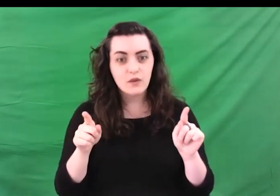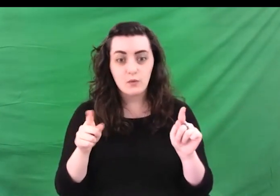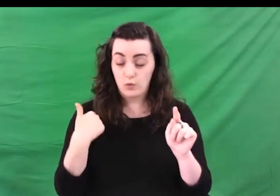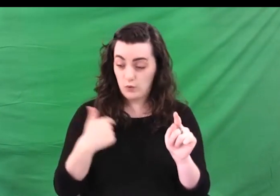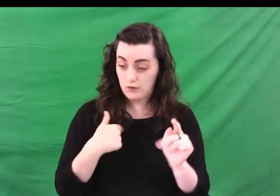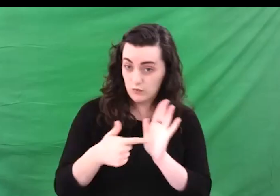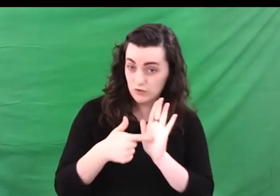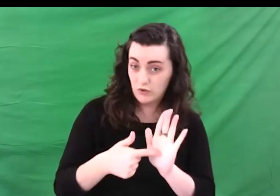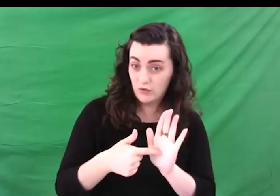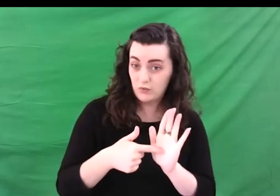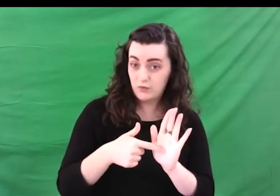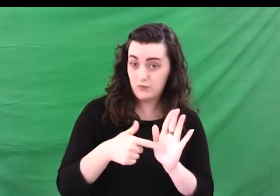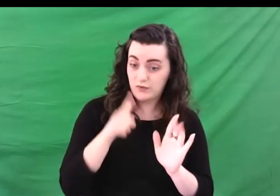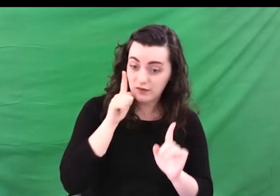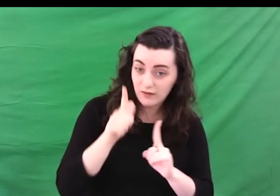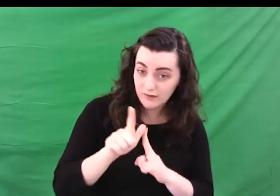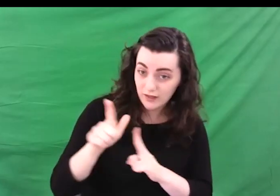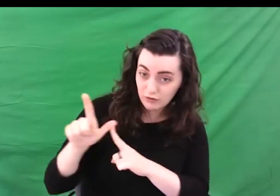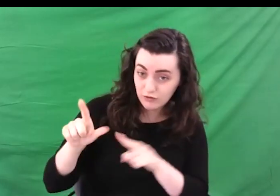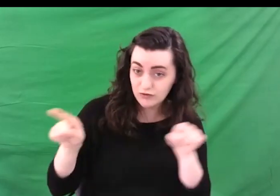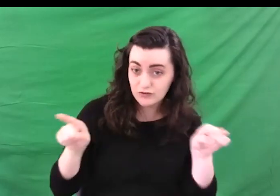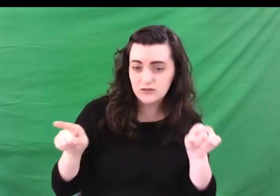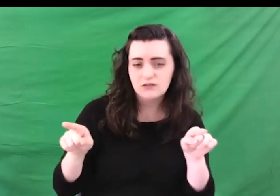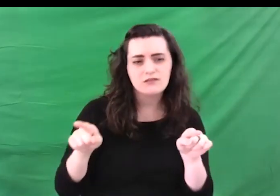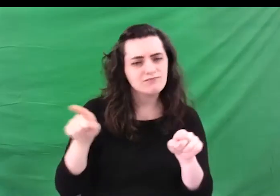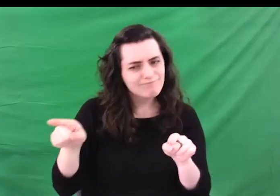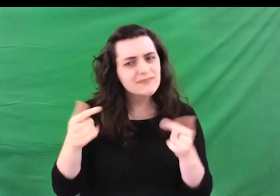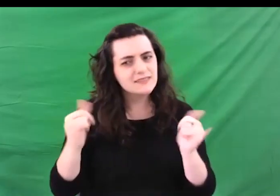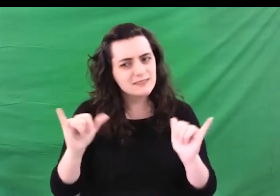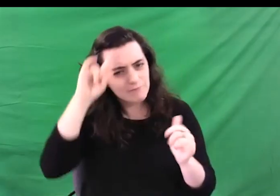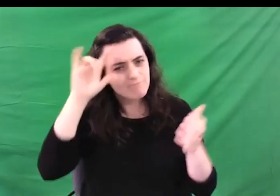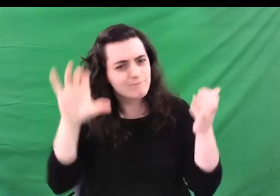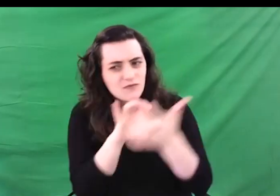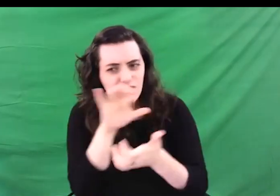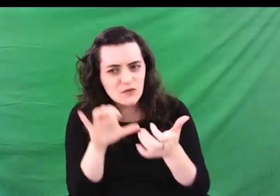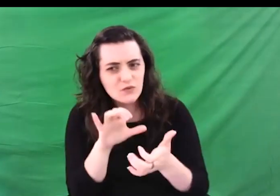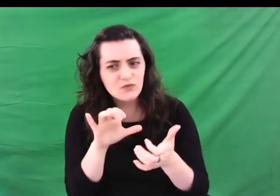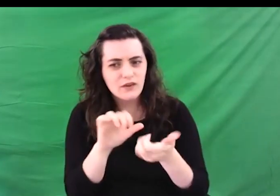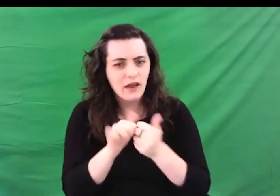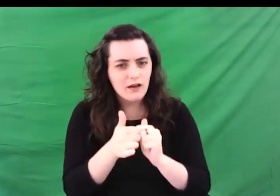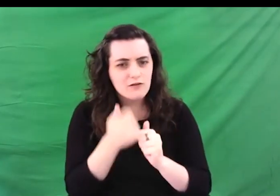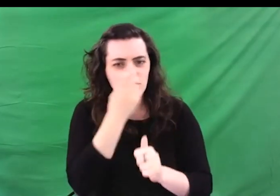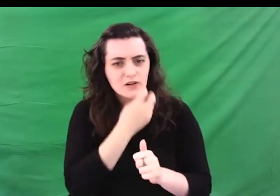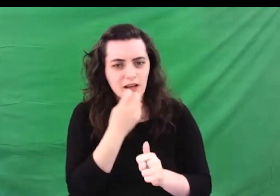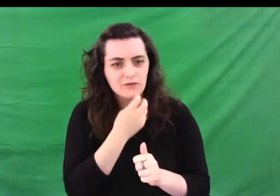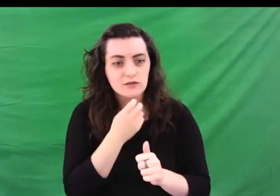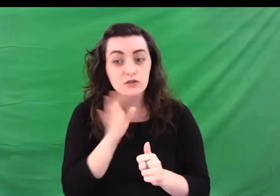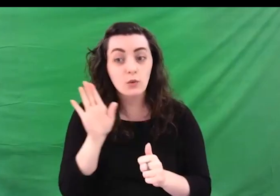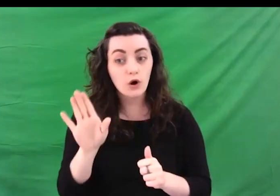she would often get the two mixed up. And so her ear, her processing of that, she